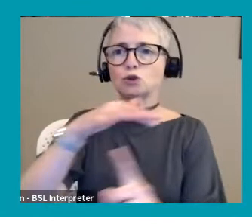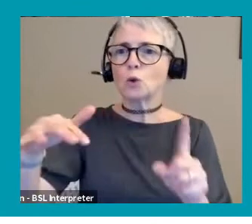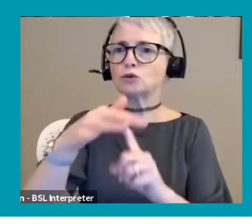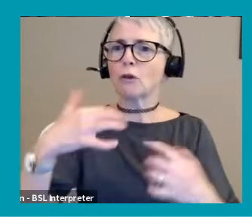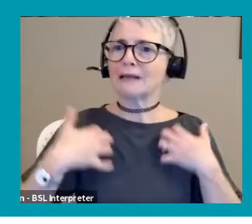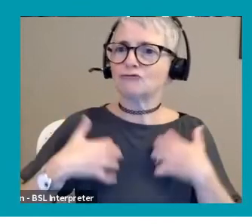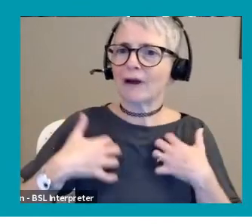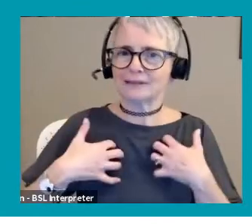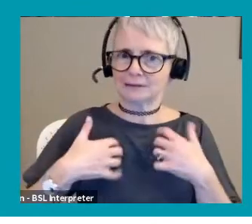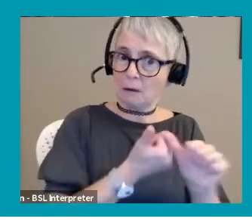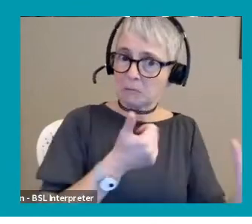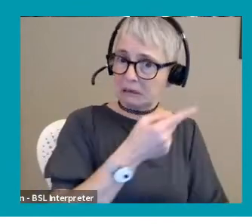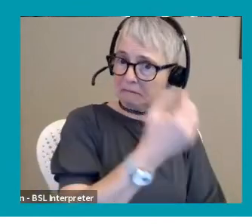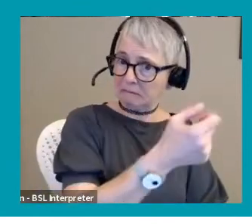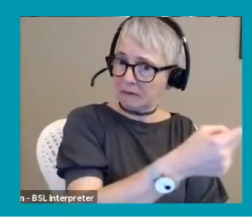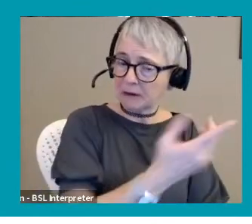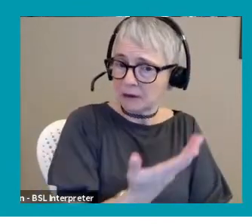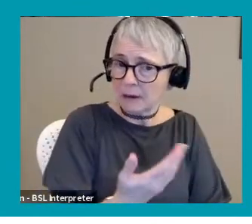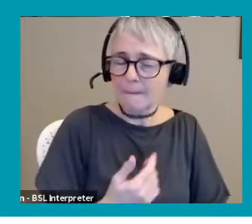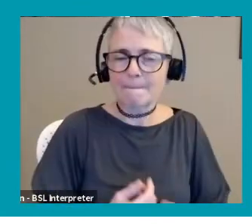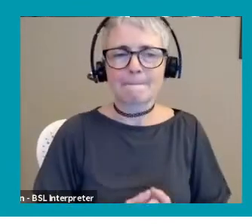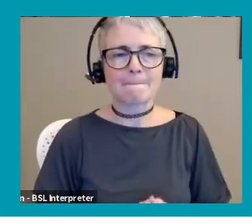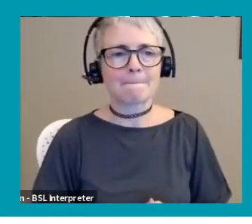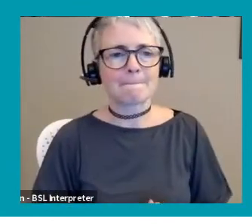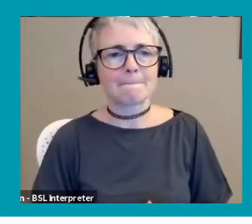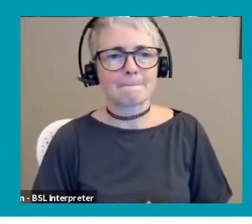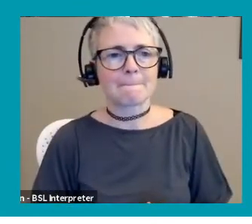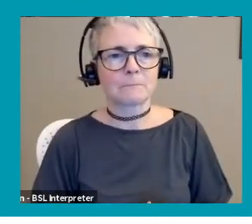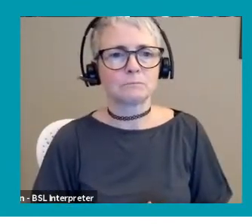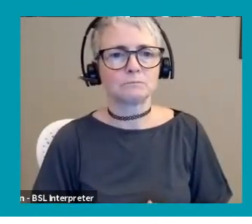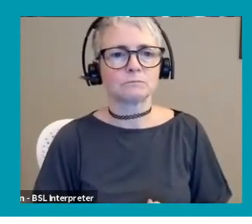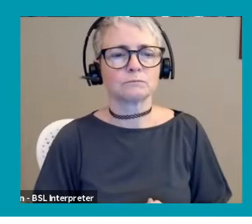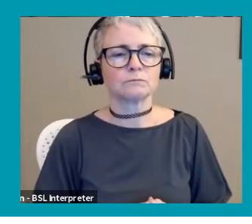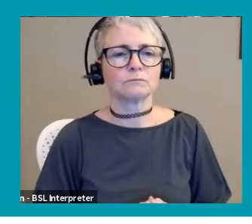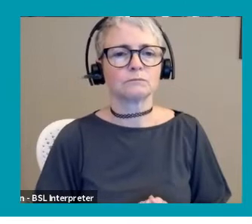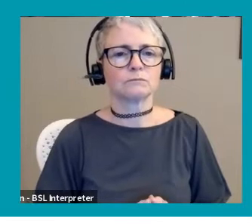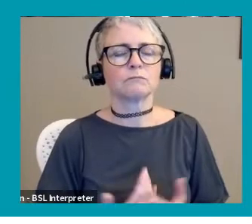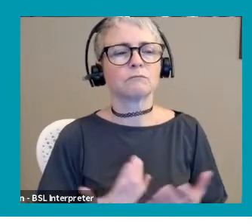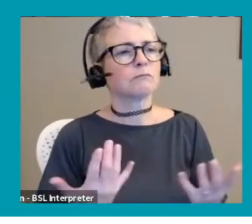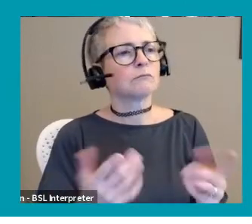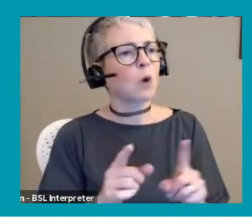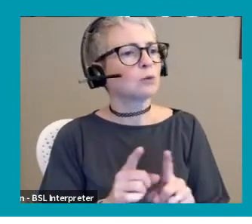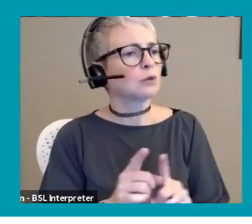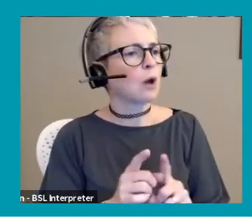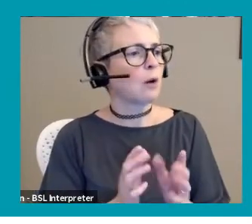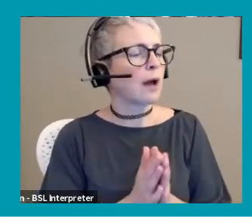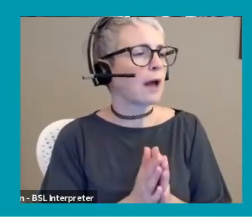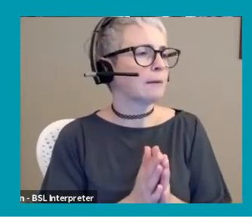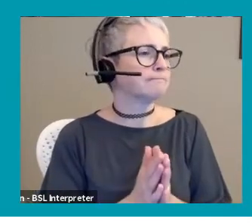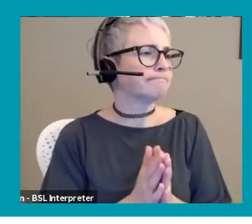And gain insight on how to receive support. So when it comes to things like saying, okay, I am going to need adjustments to do this job.